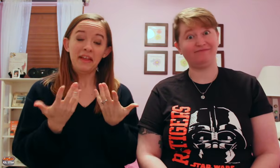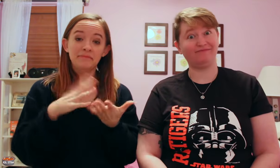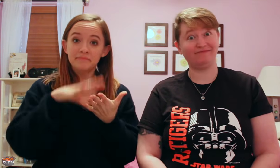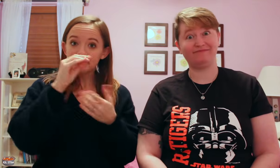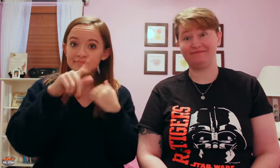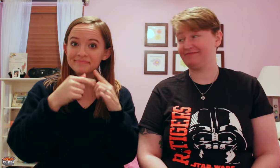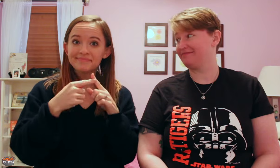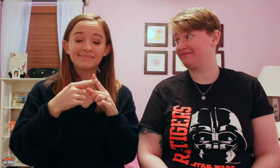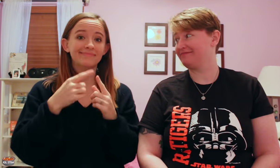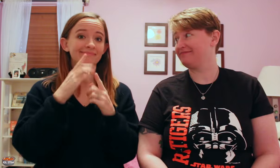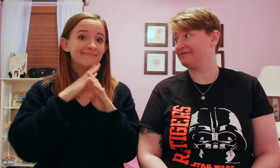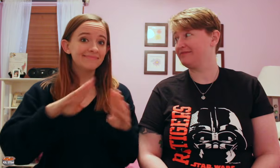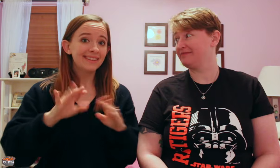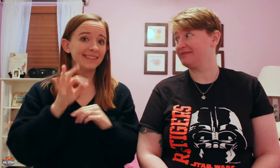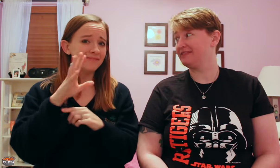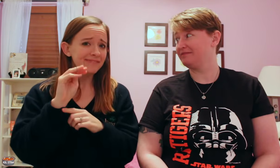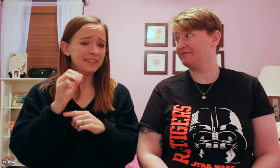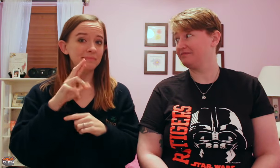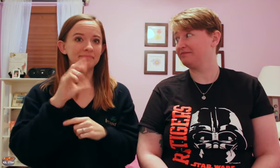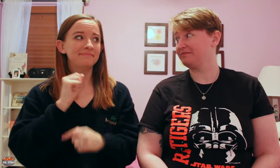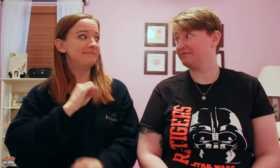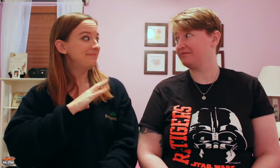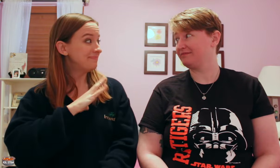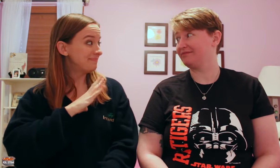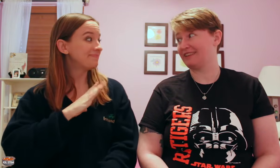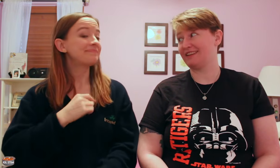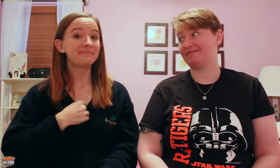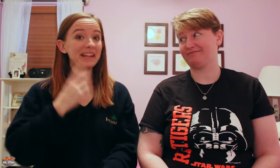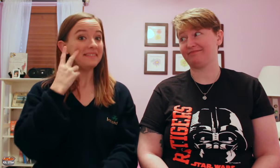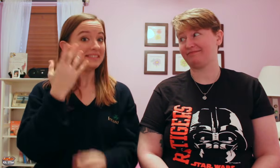so much skill and information to give us! We learned about the